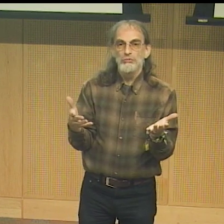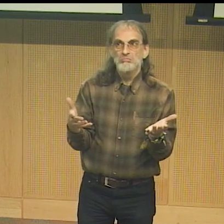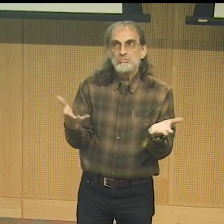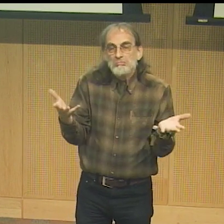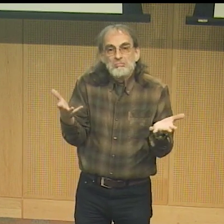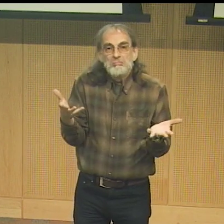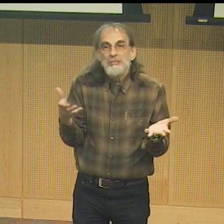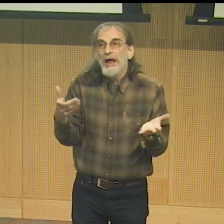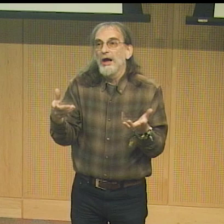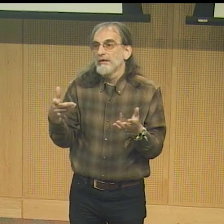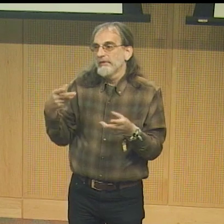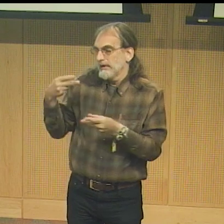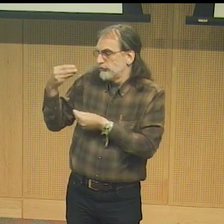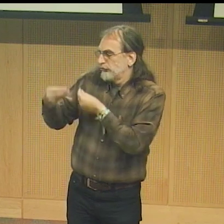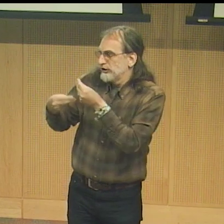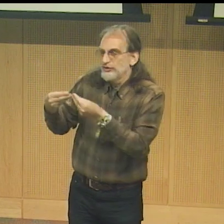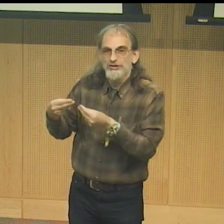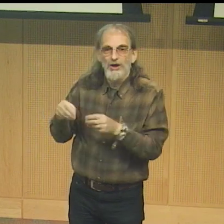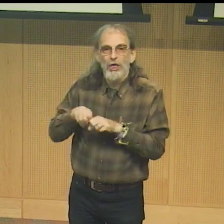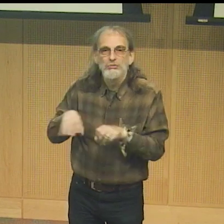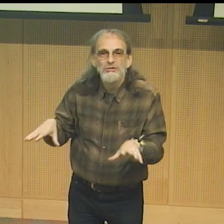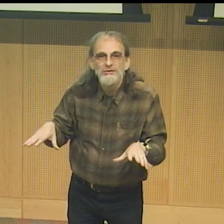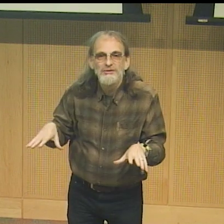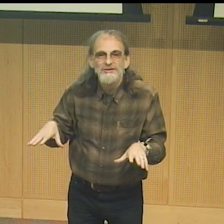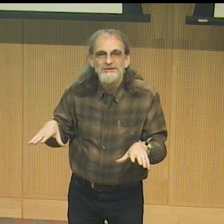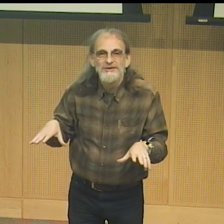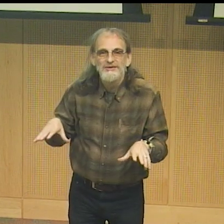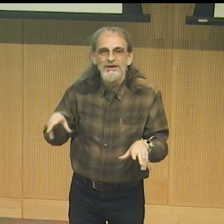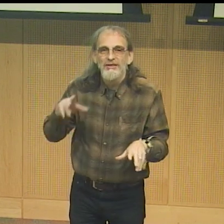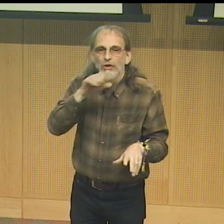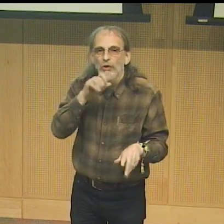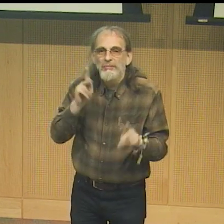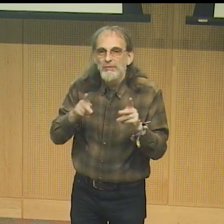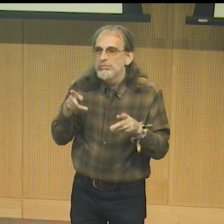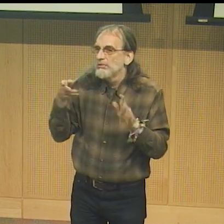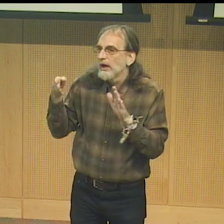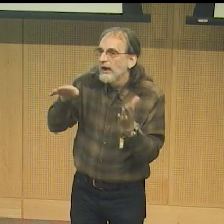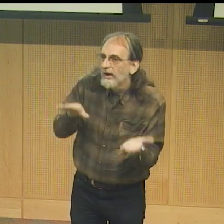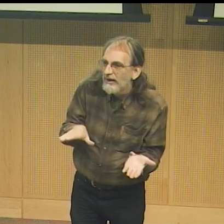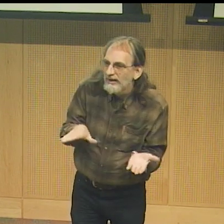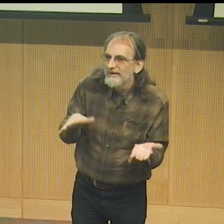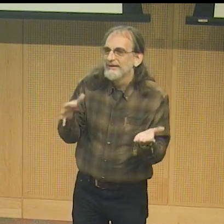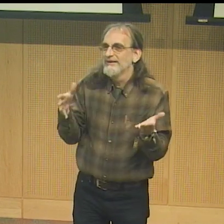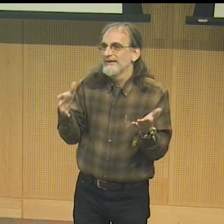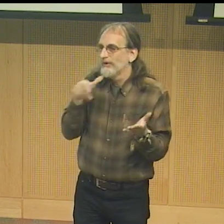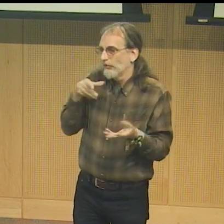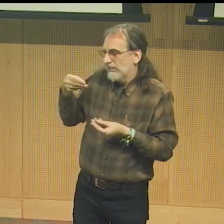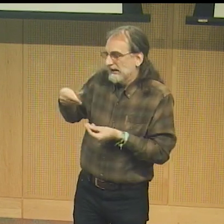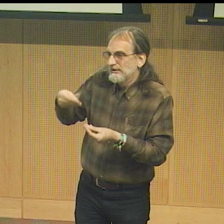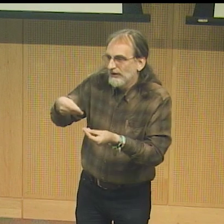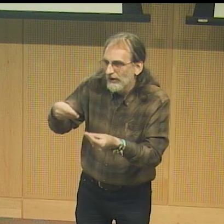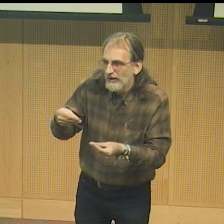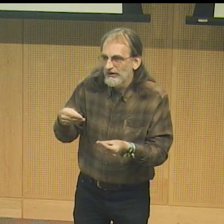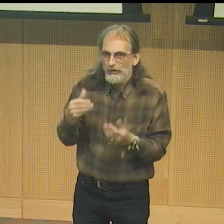been colonized. You lose the historical aspect. You lose some of the history because of the shame,